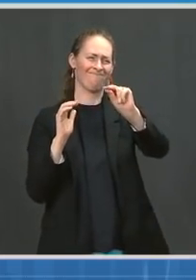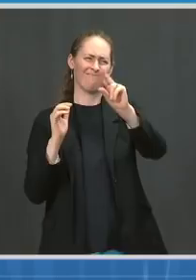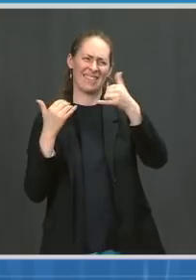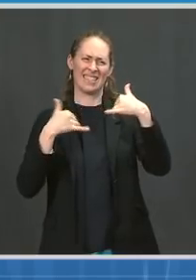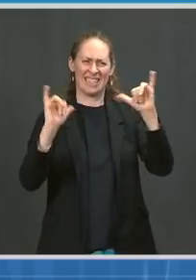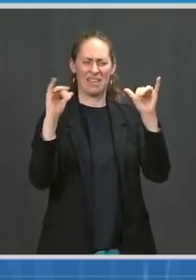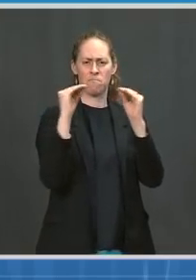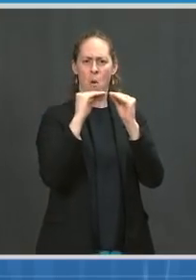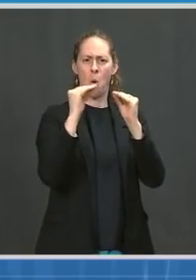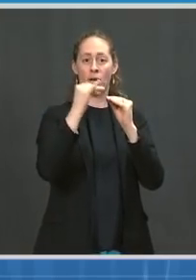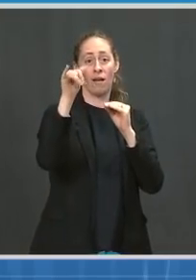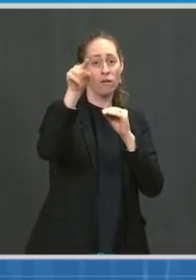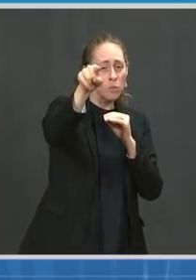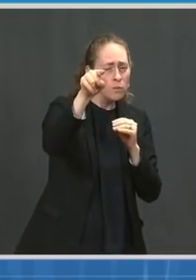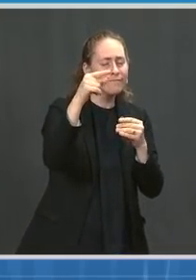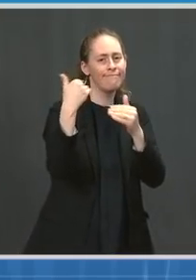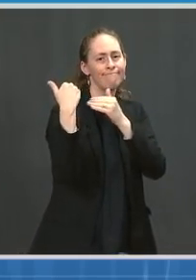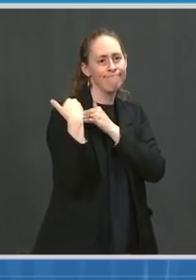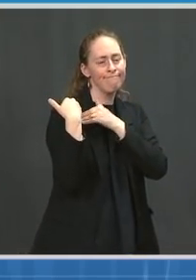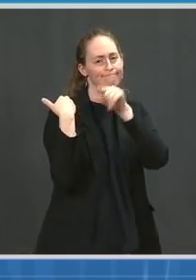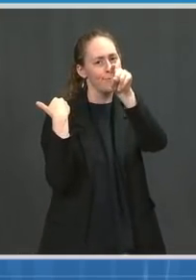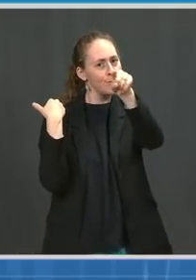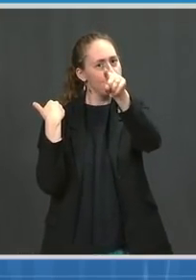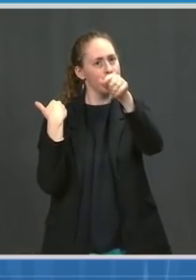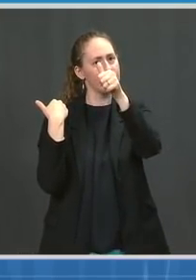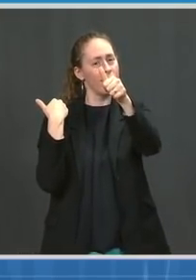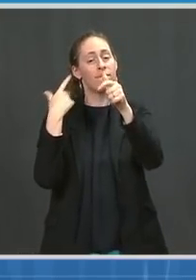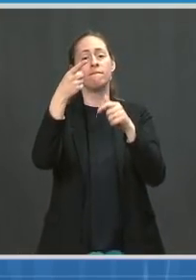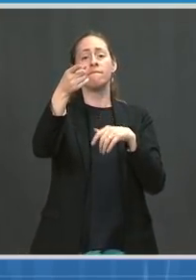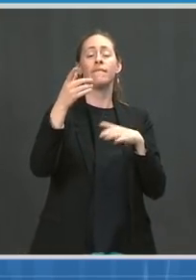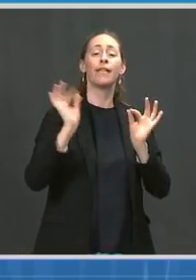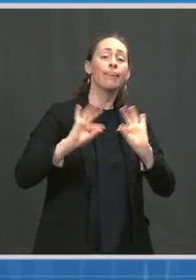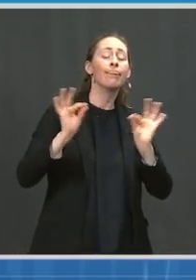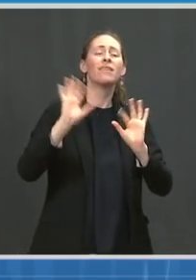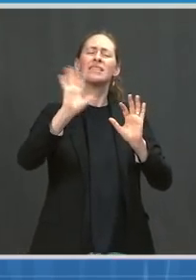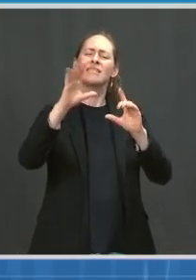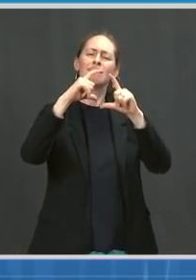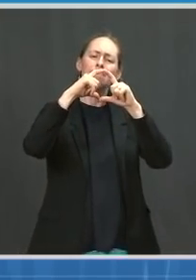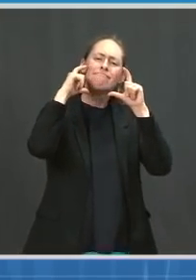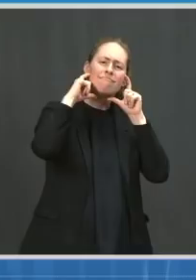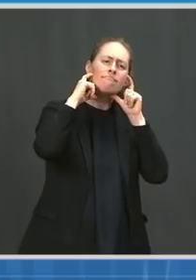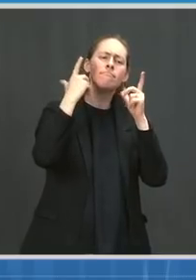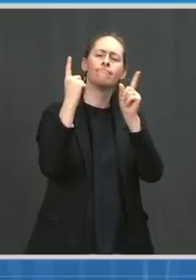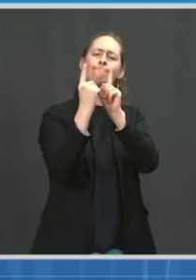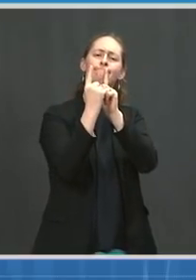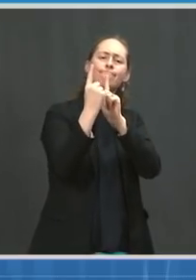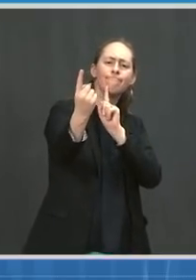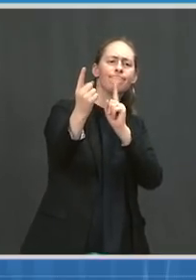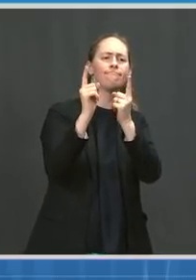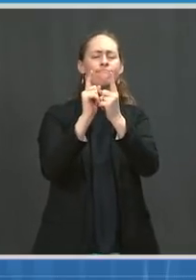So, please, please wear a mask, socially distance, and get vaccinated when it's your turn.